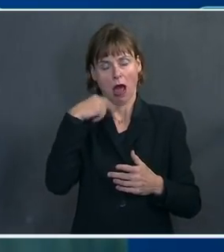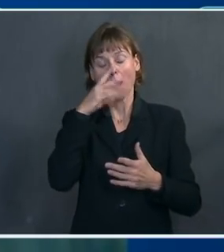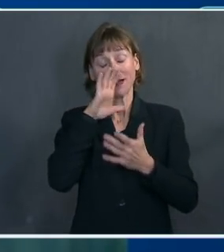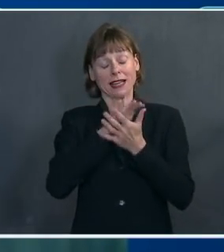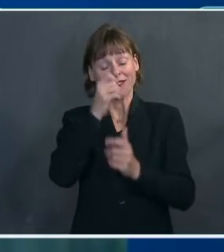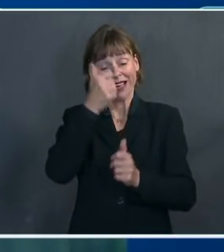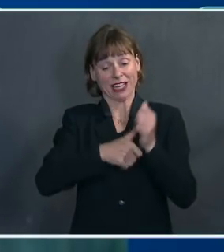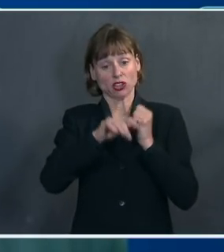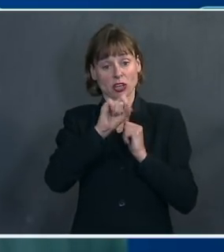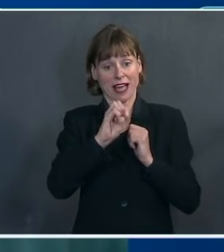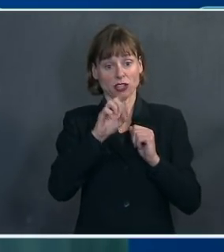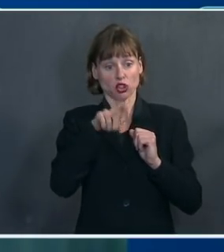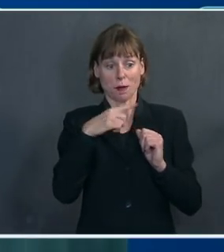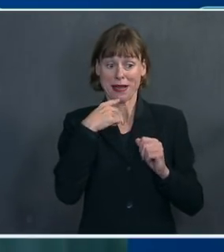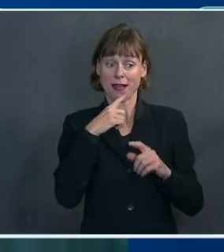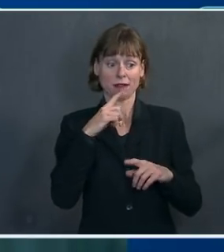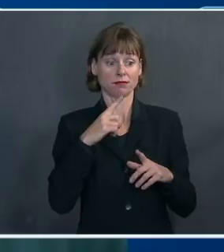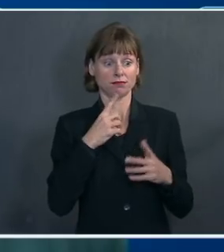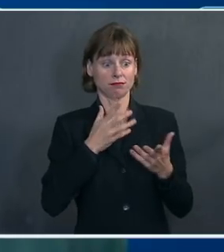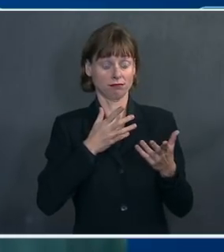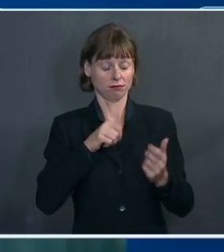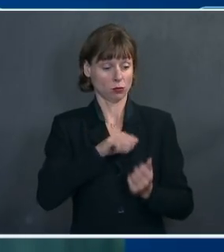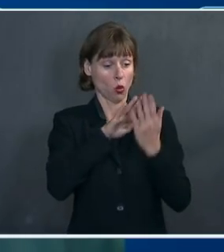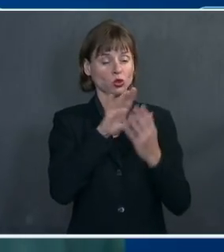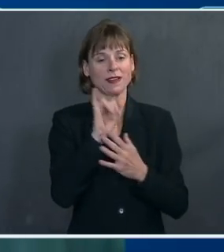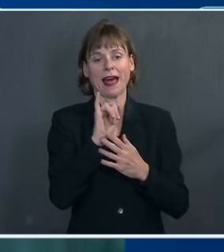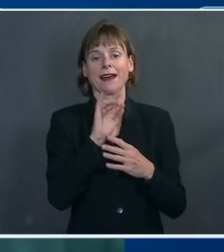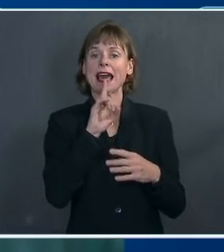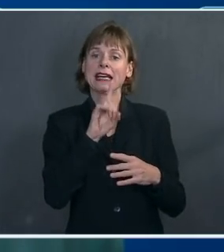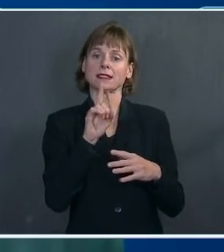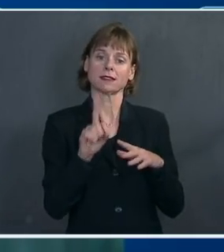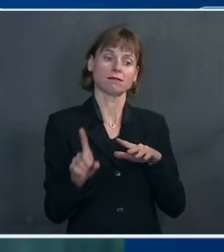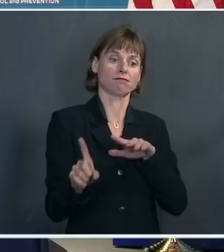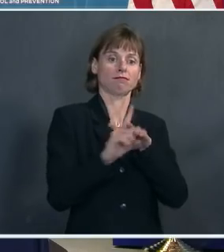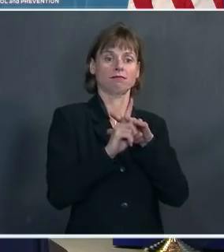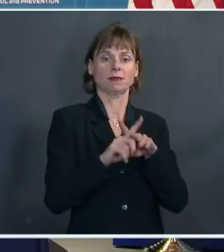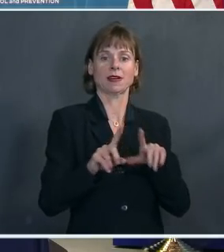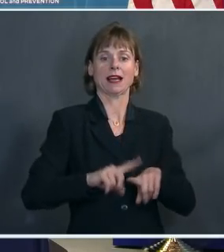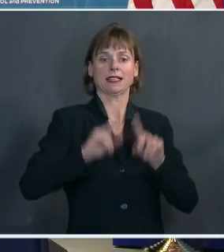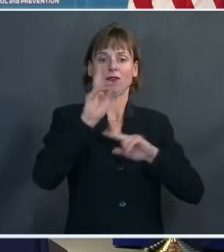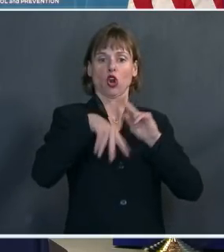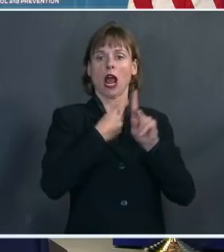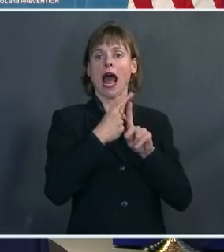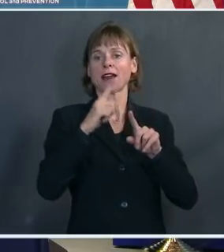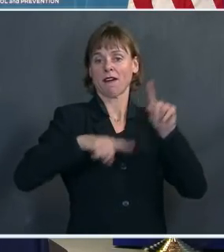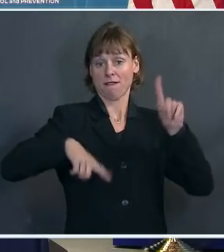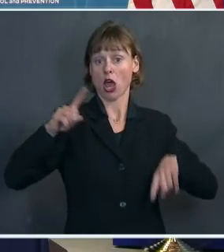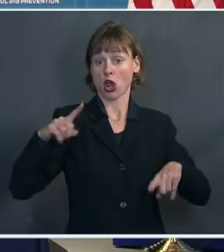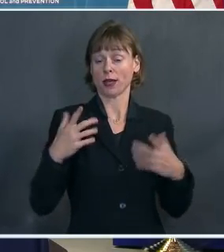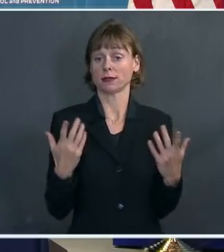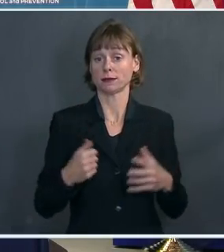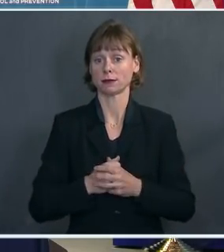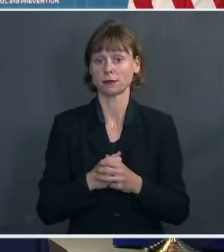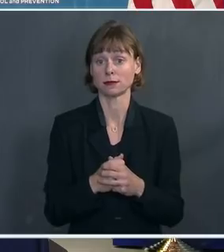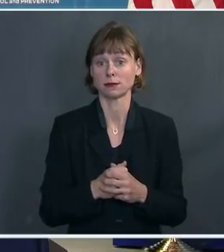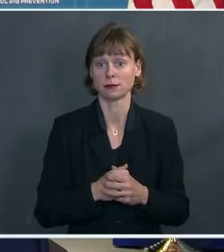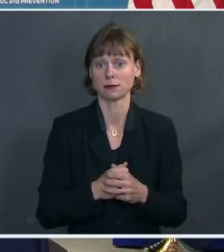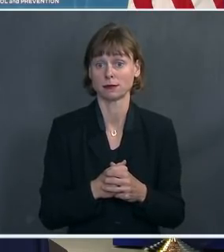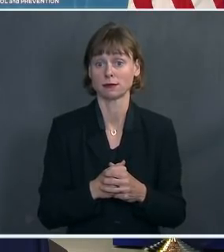as if it's a variant during this pandemic right now. Mr. Slavitt: Thank you. Thank you for the question. Next. Male Speaker: Great.